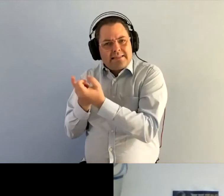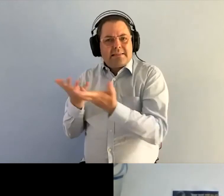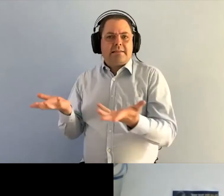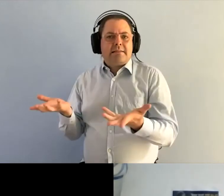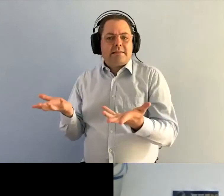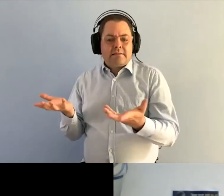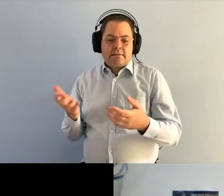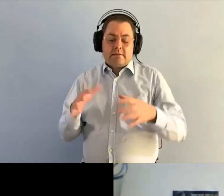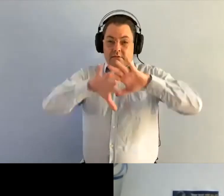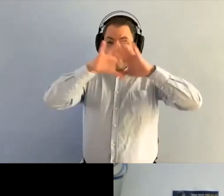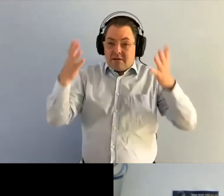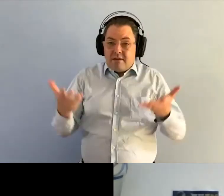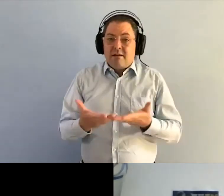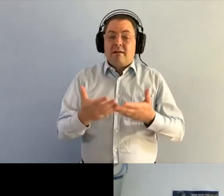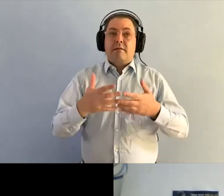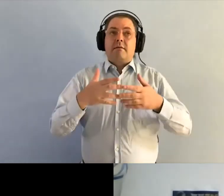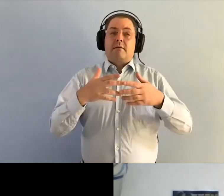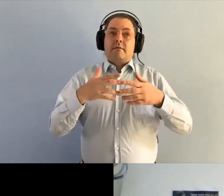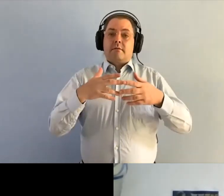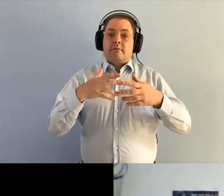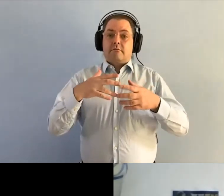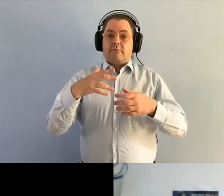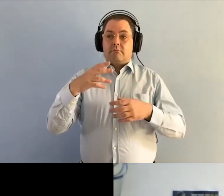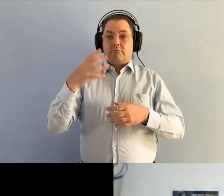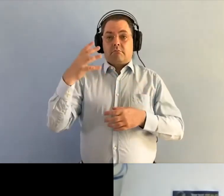The disabled need to be provided